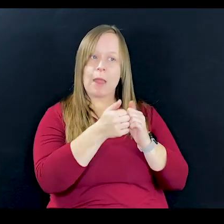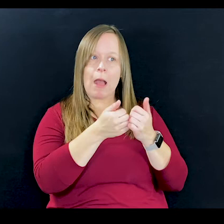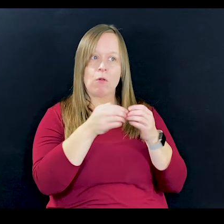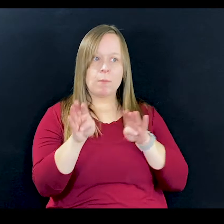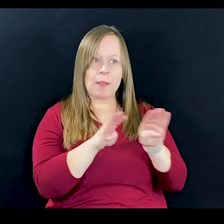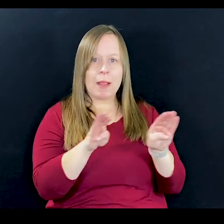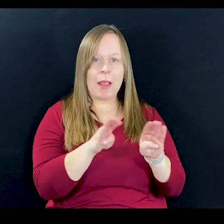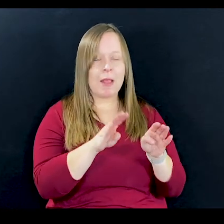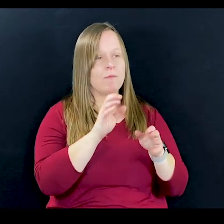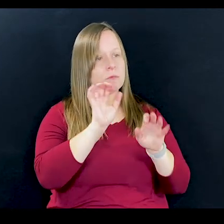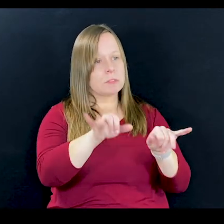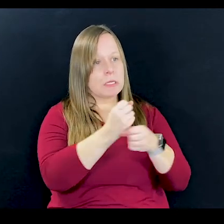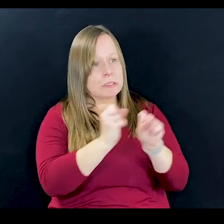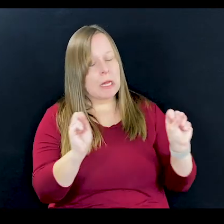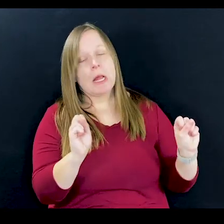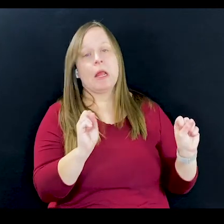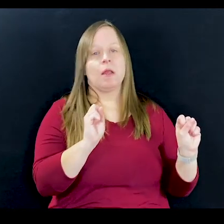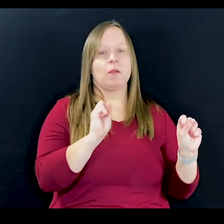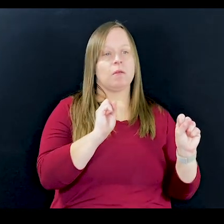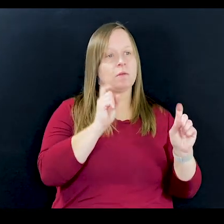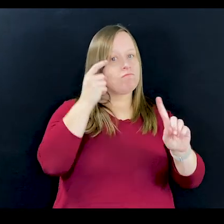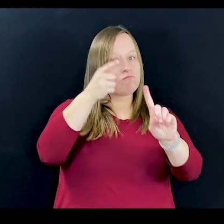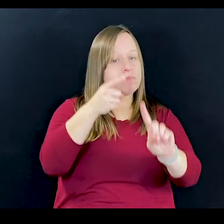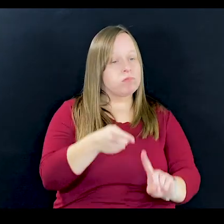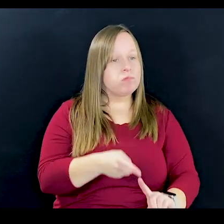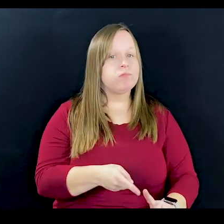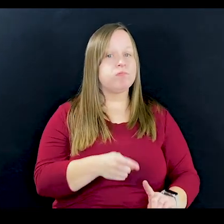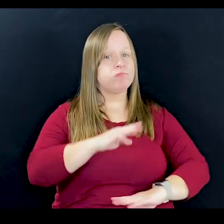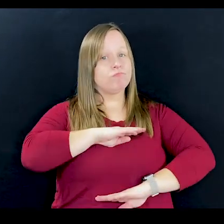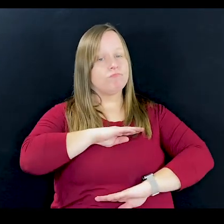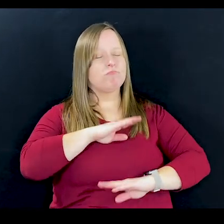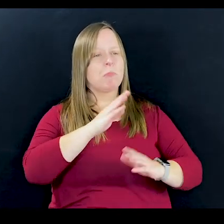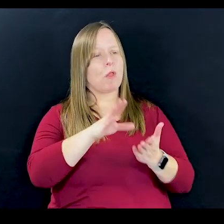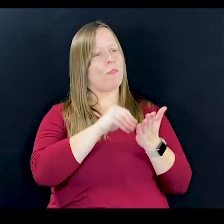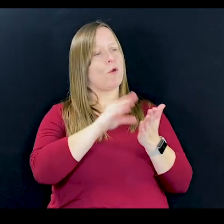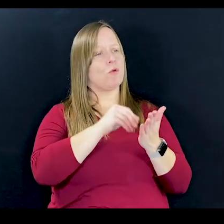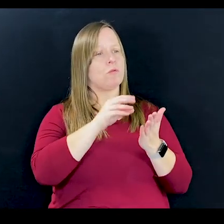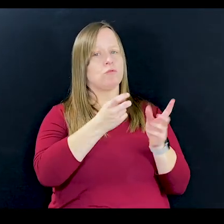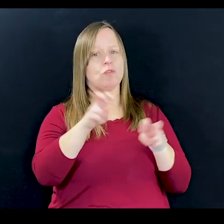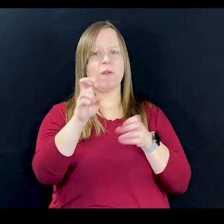me it's to help them stay safe, meet their goals and learn to travel more